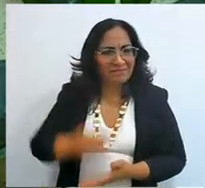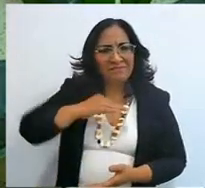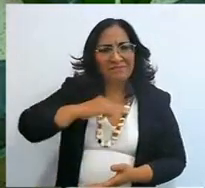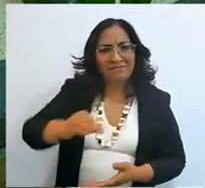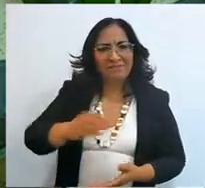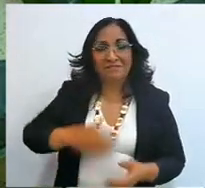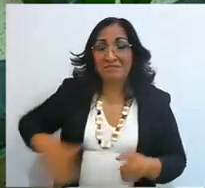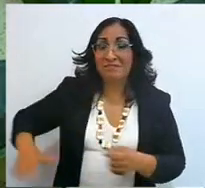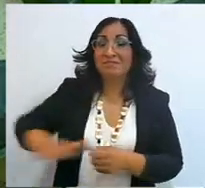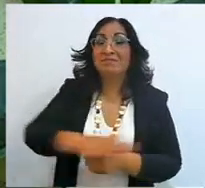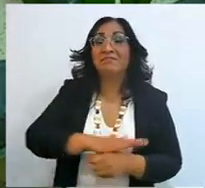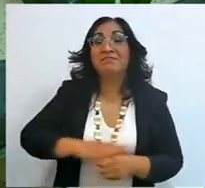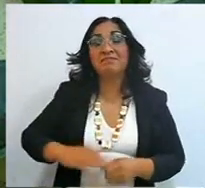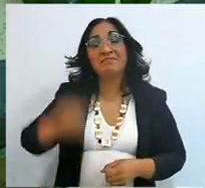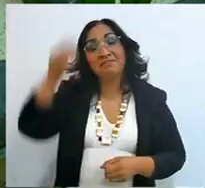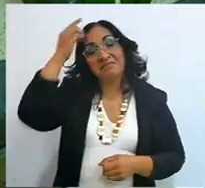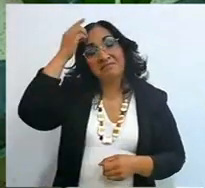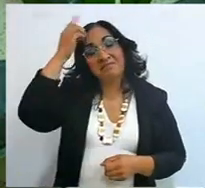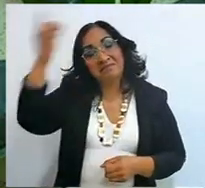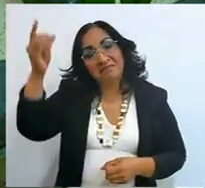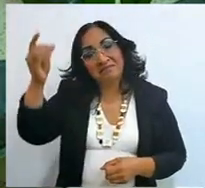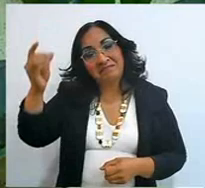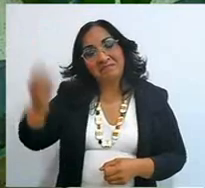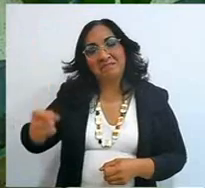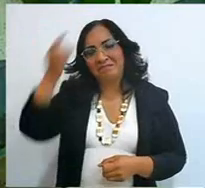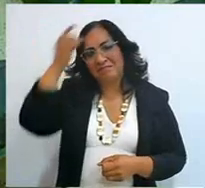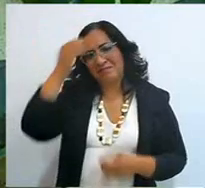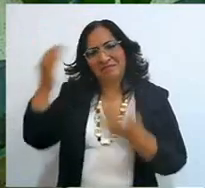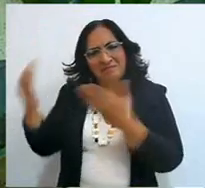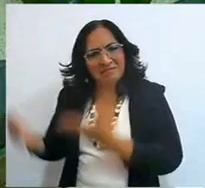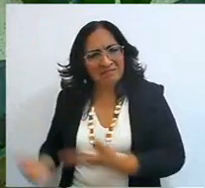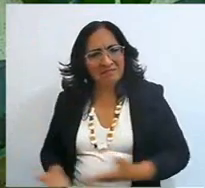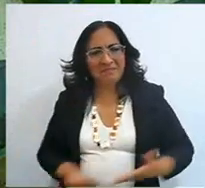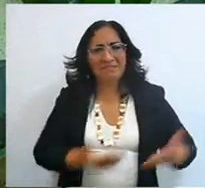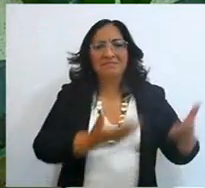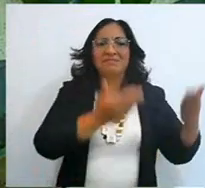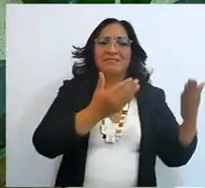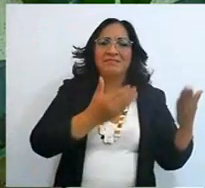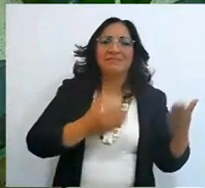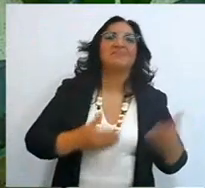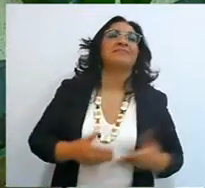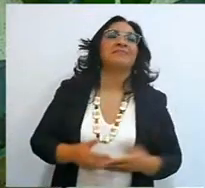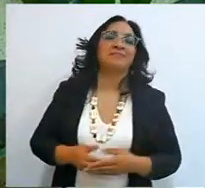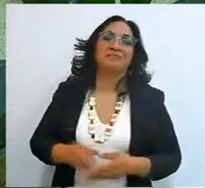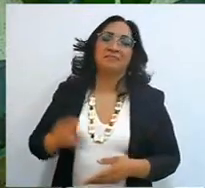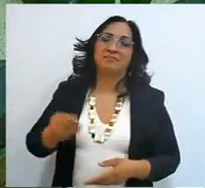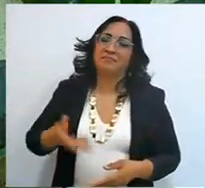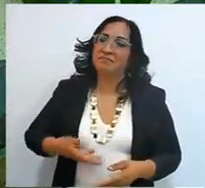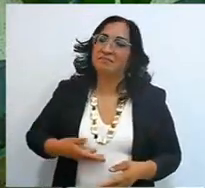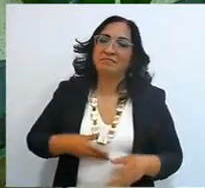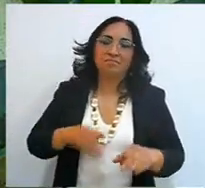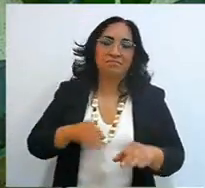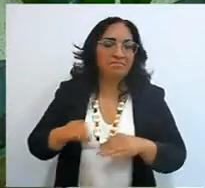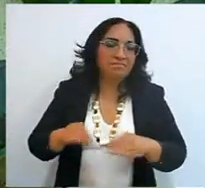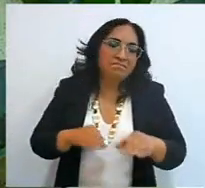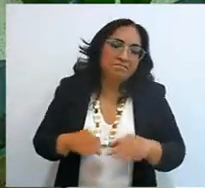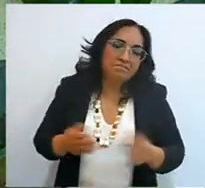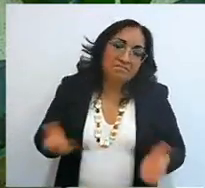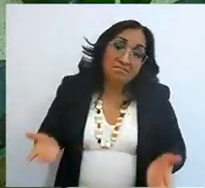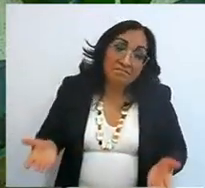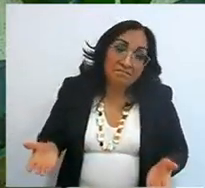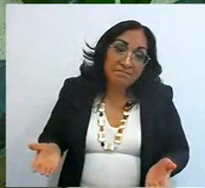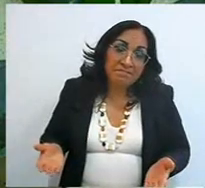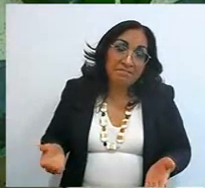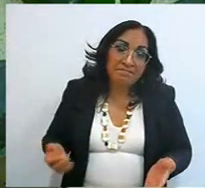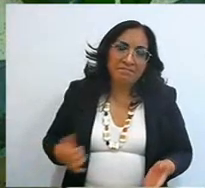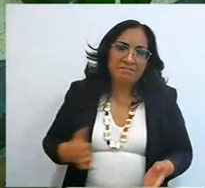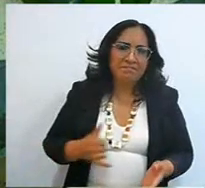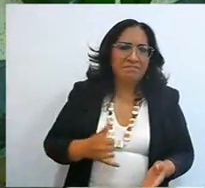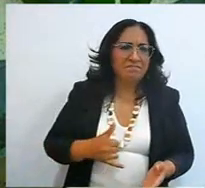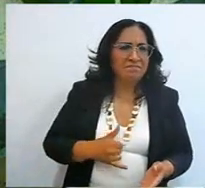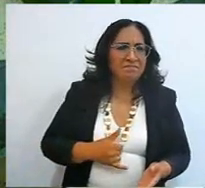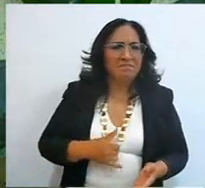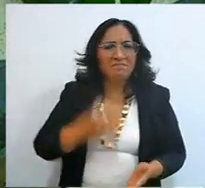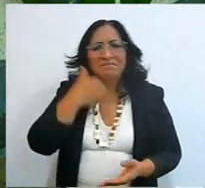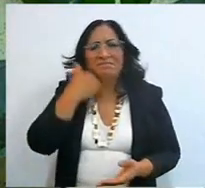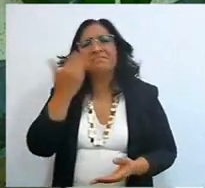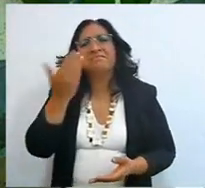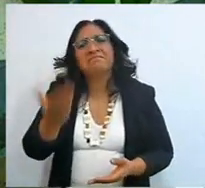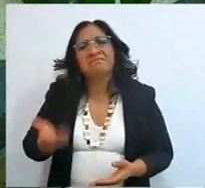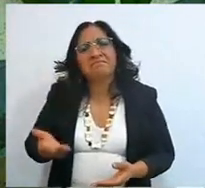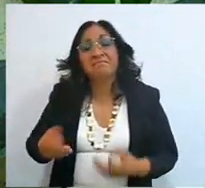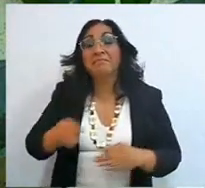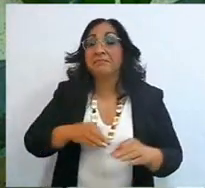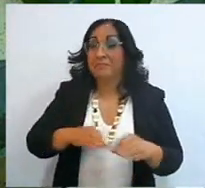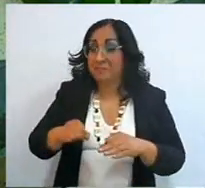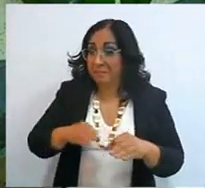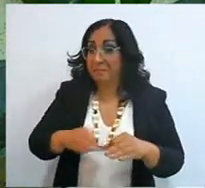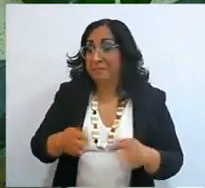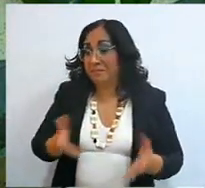So that's how he led me to God, I didn't work, Ana, I had the desire, it's God's that you work,